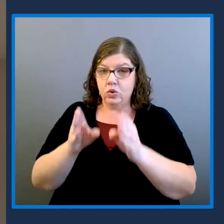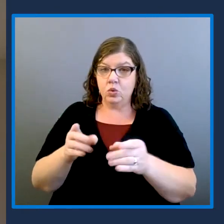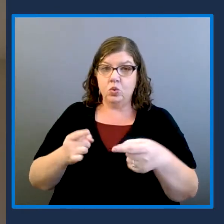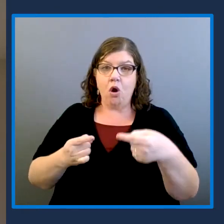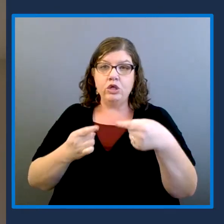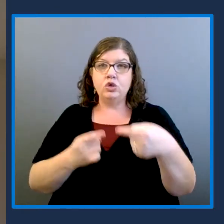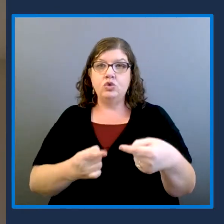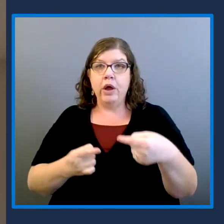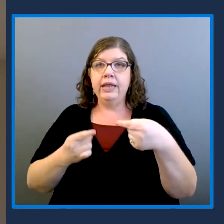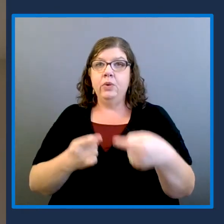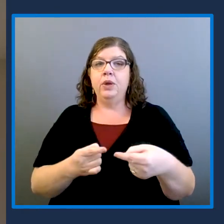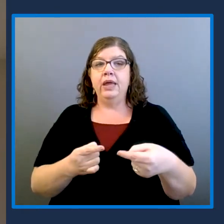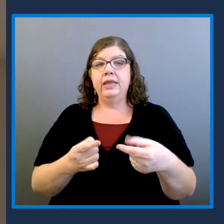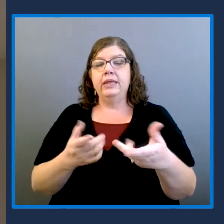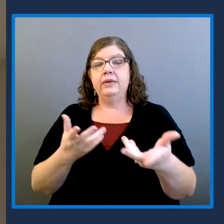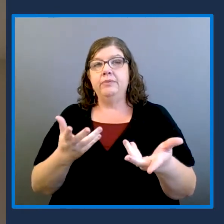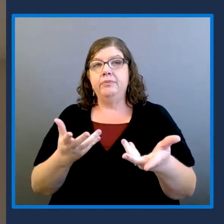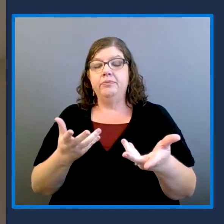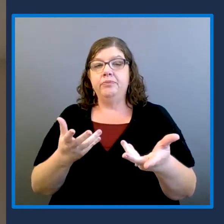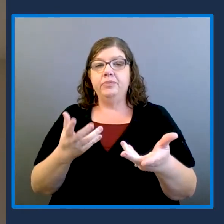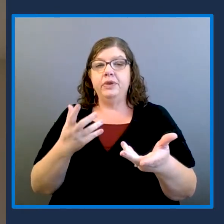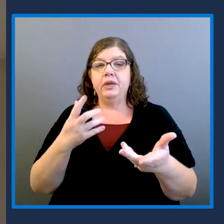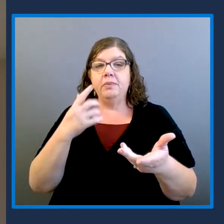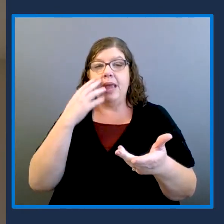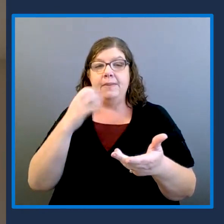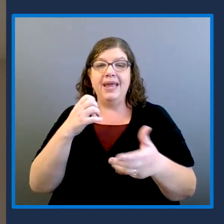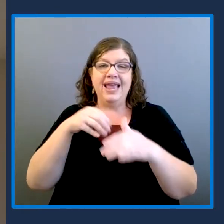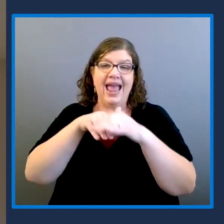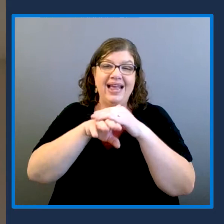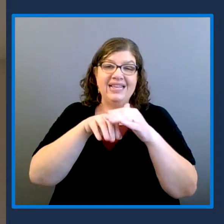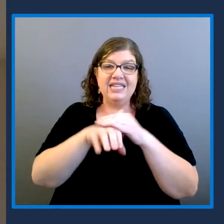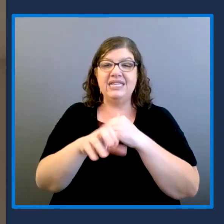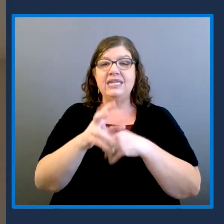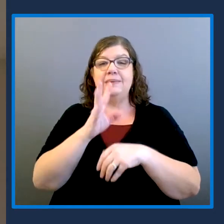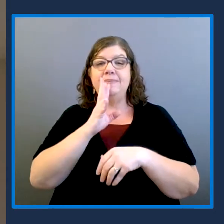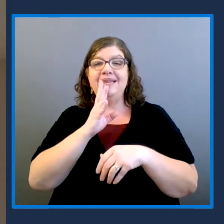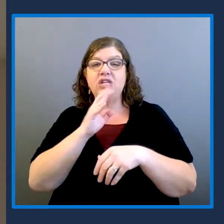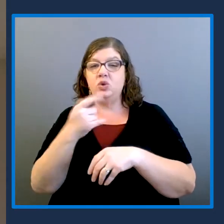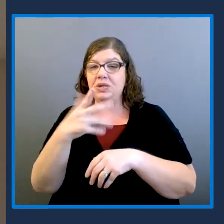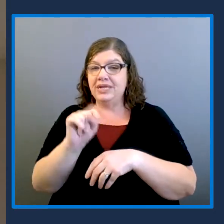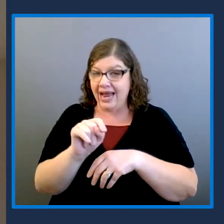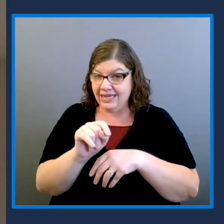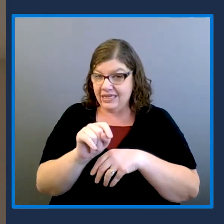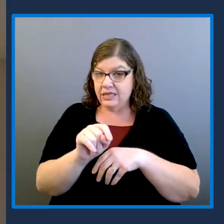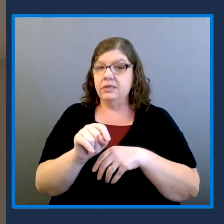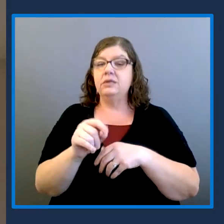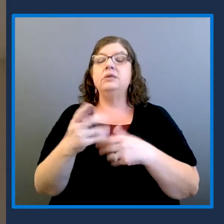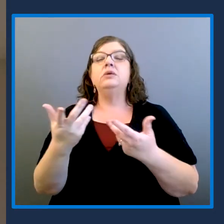individuals who are struggling with needing that access or speech to text and they're out